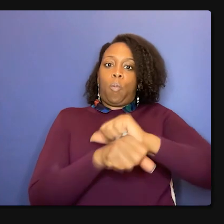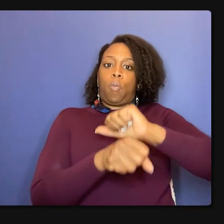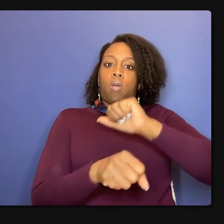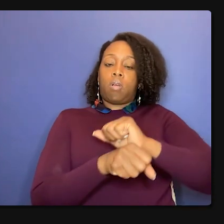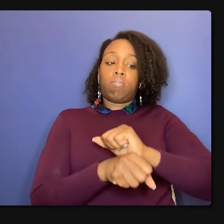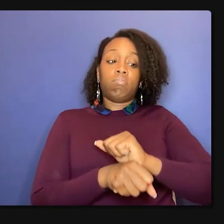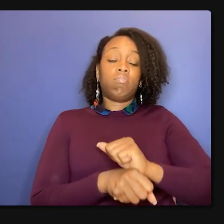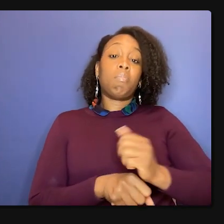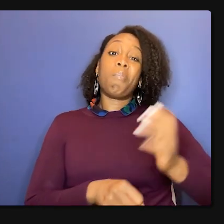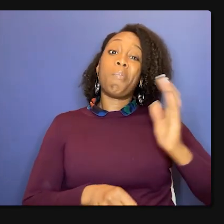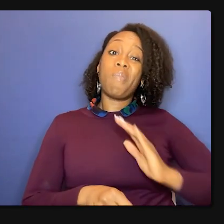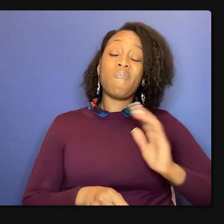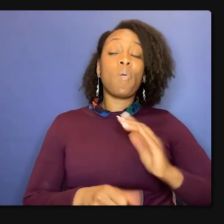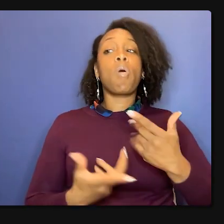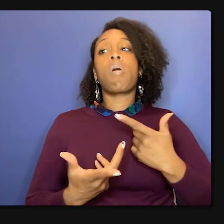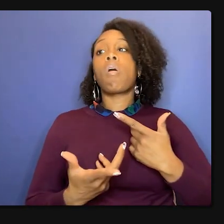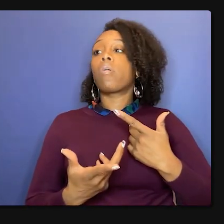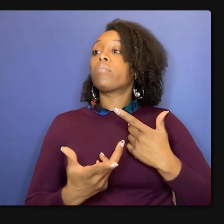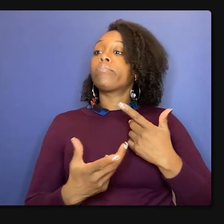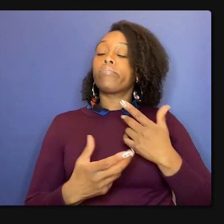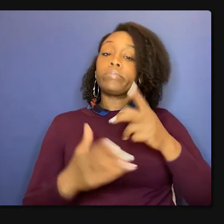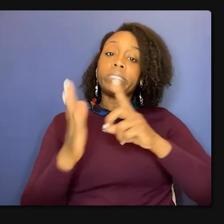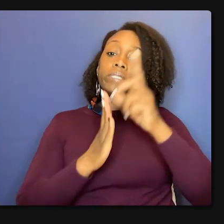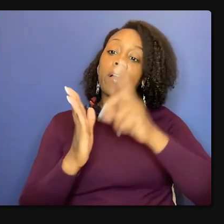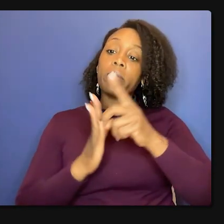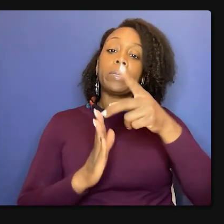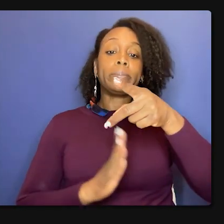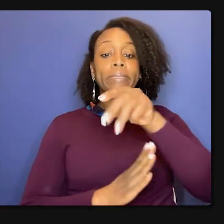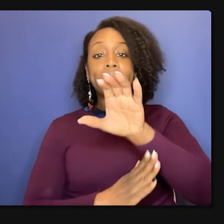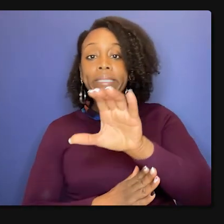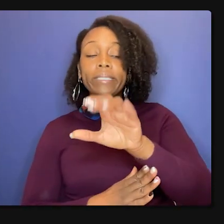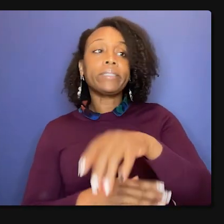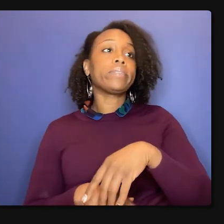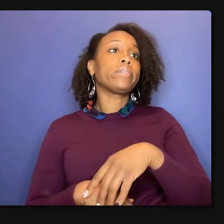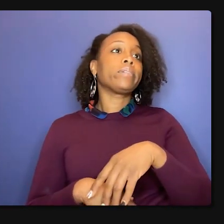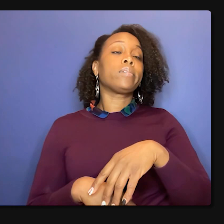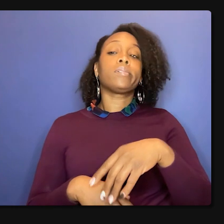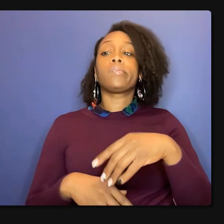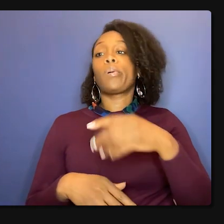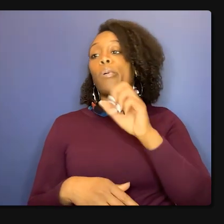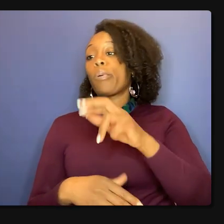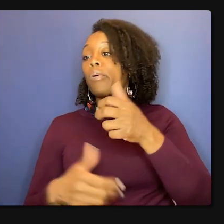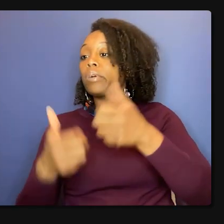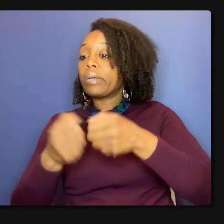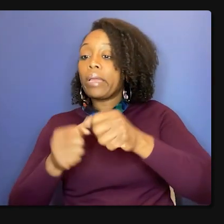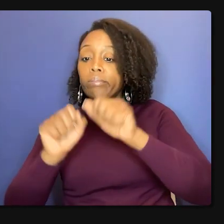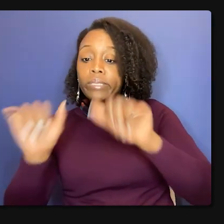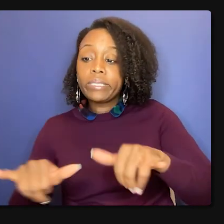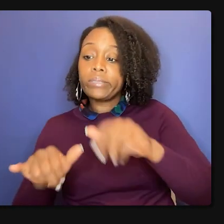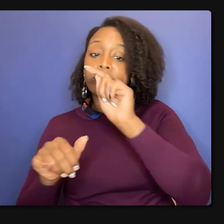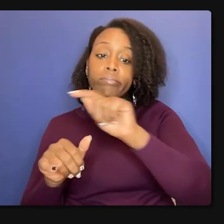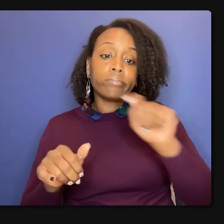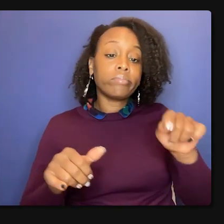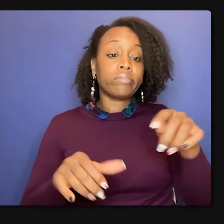Rather than the common scenario of having your development PC and one or more consoles in your office at work